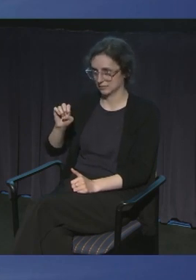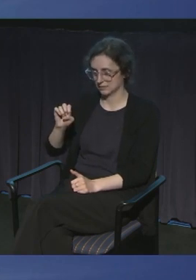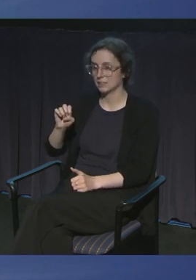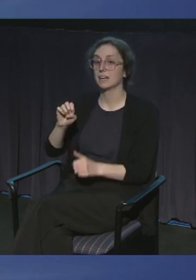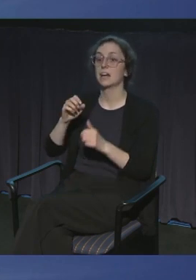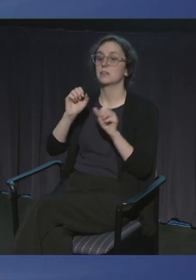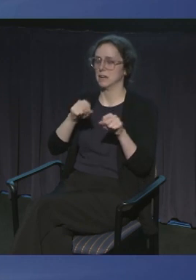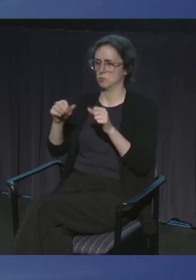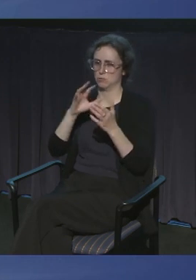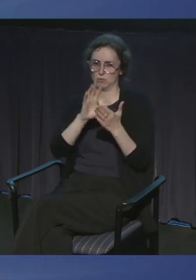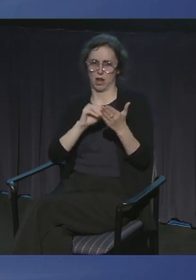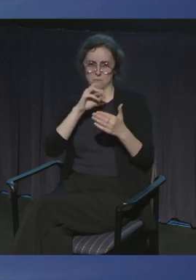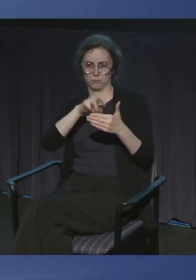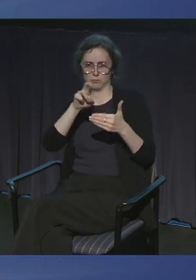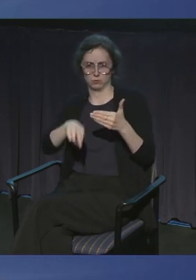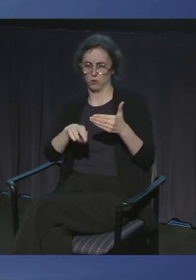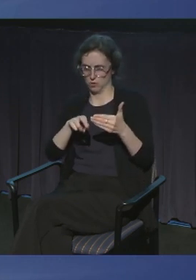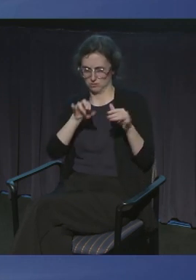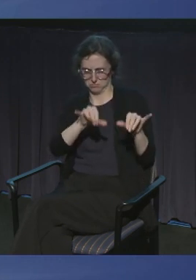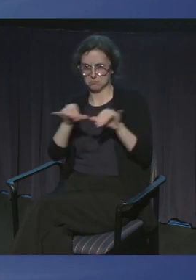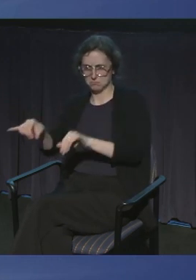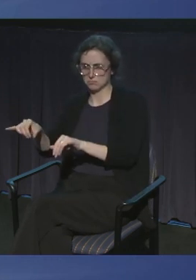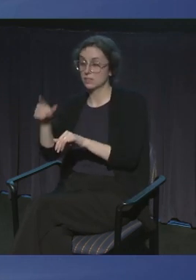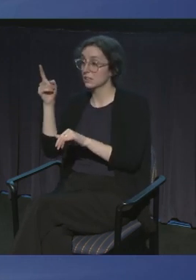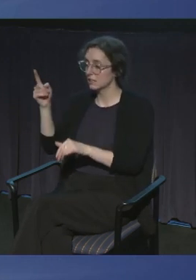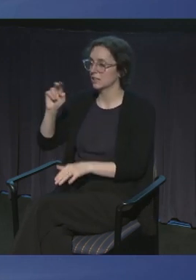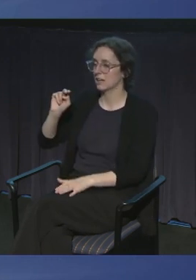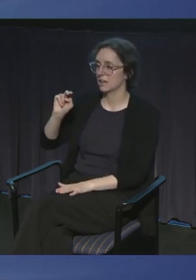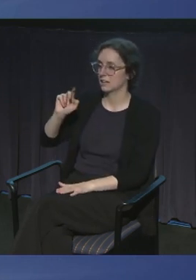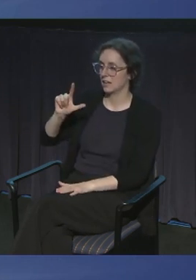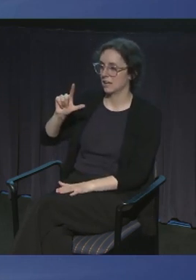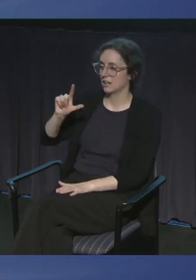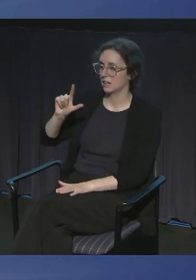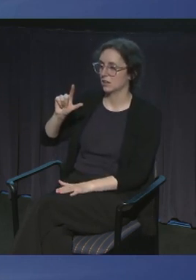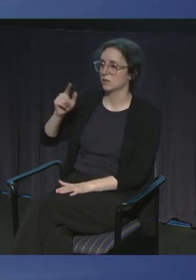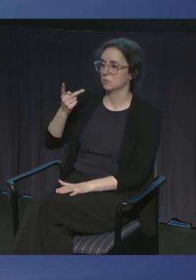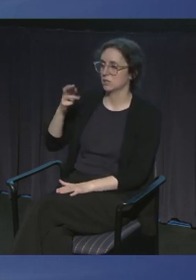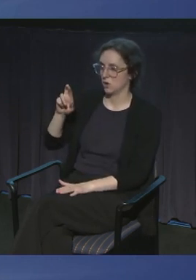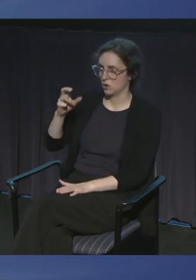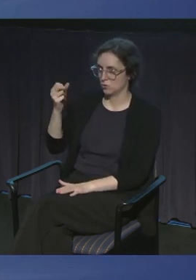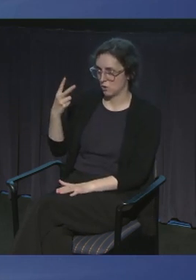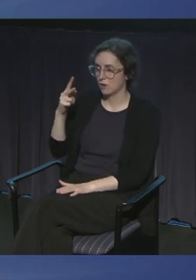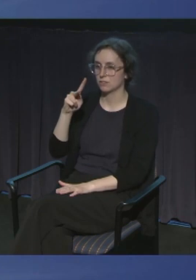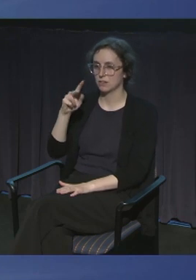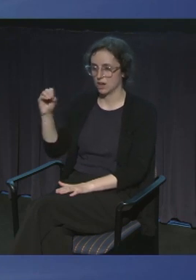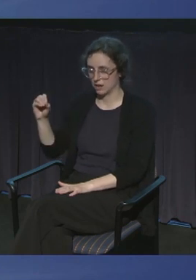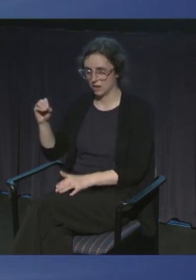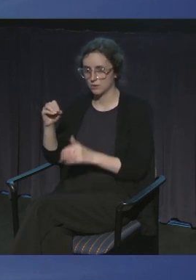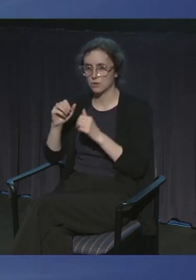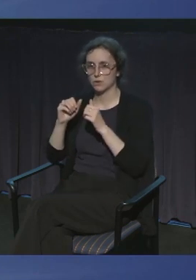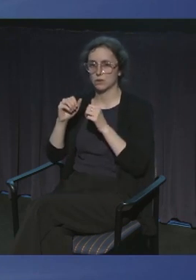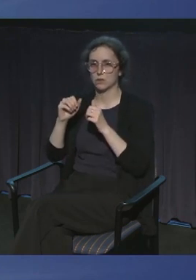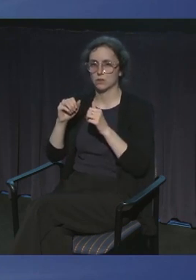THE SAME HERE, NRP 12 KNOCKOUT WITH BACTERIAL MEDIA VERY